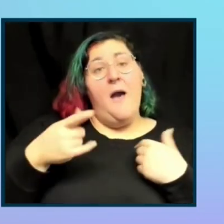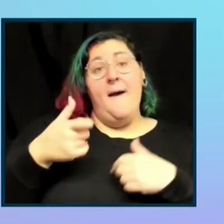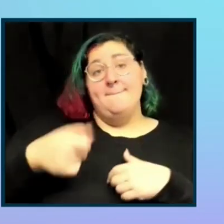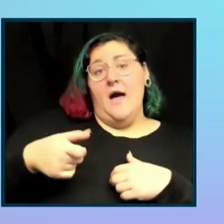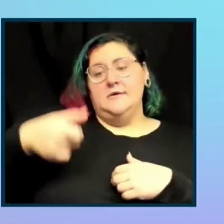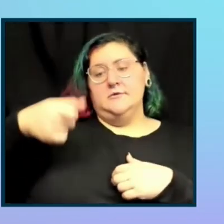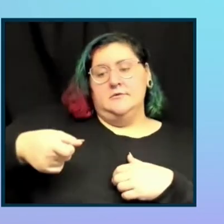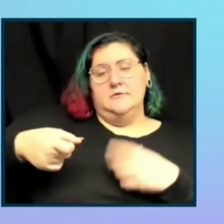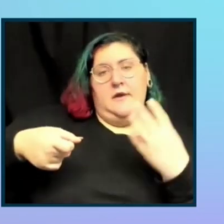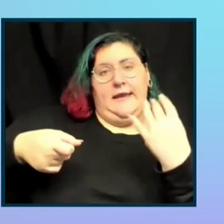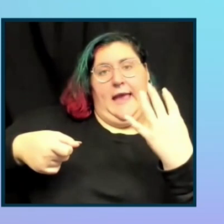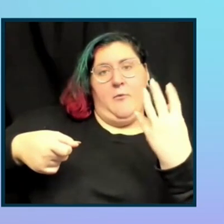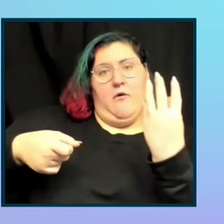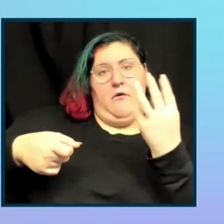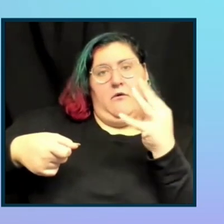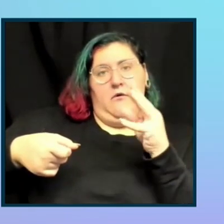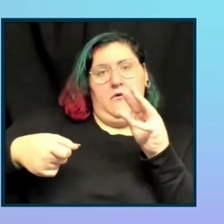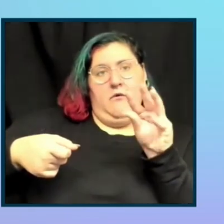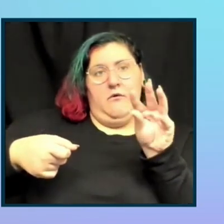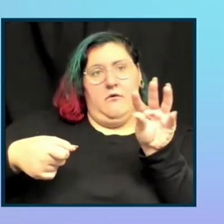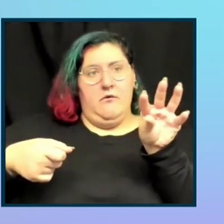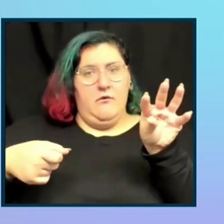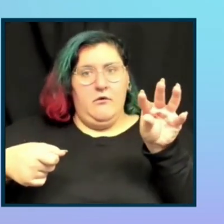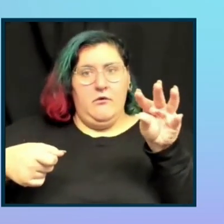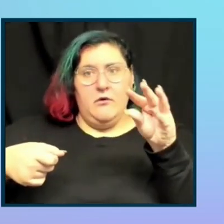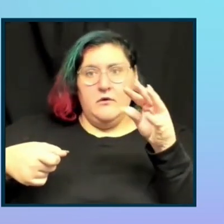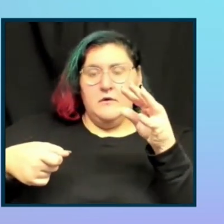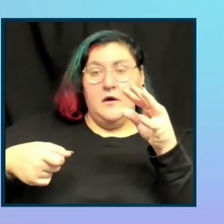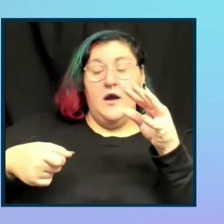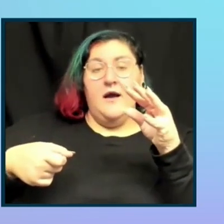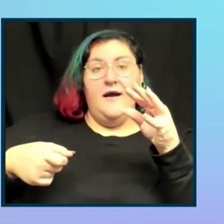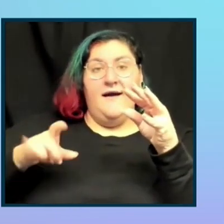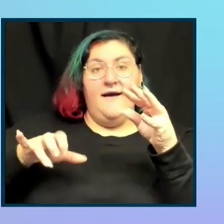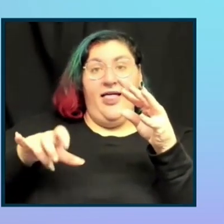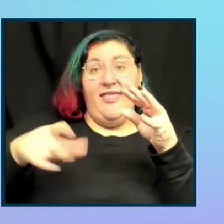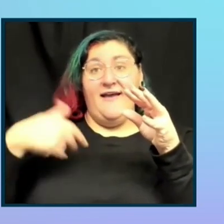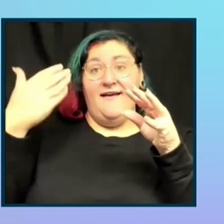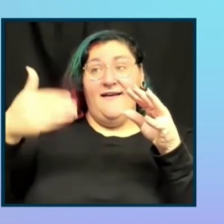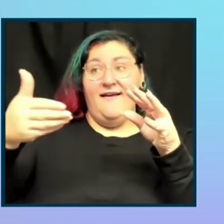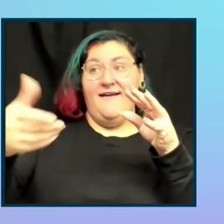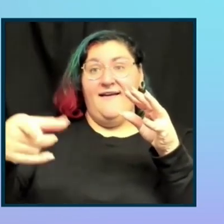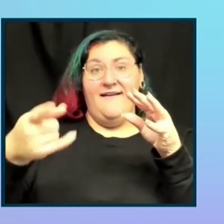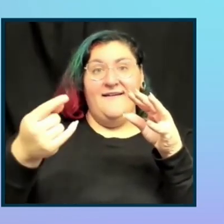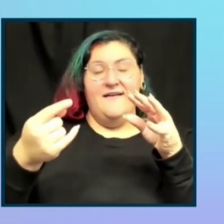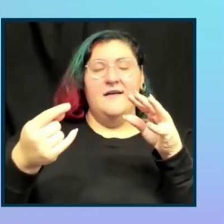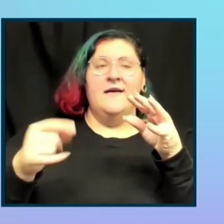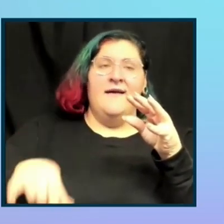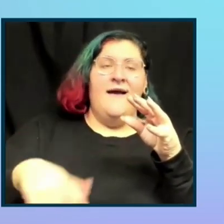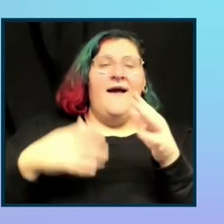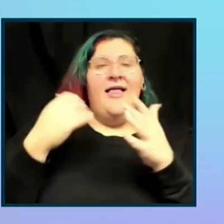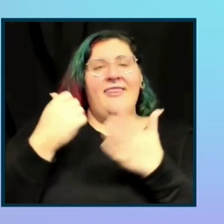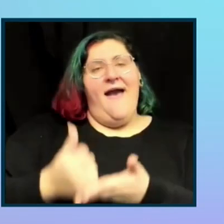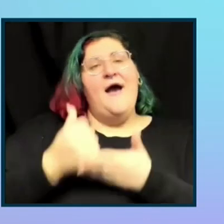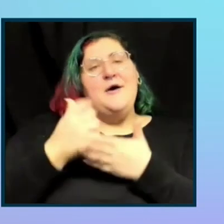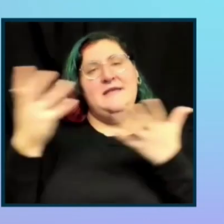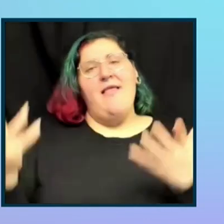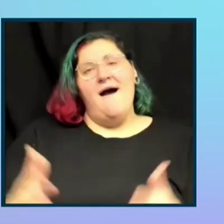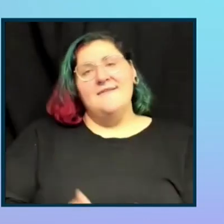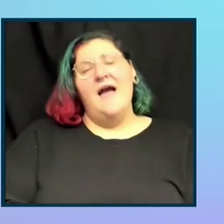but it definitely helps a massive amount. And that's why I enjoyed playing both of those games. And I'm looking forward to seeing if anything changes